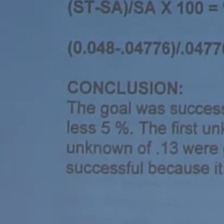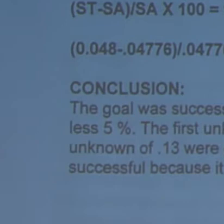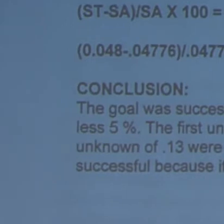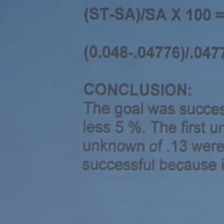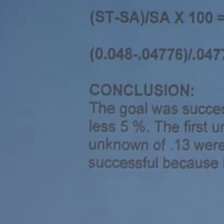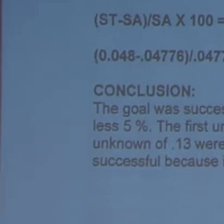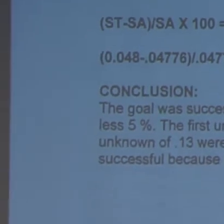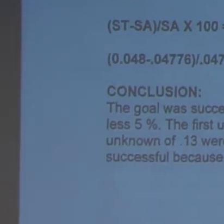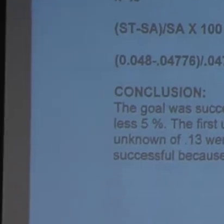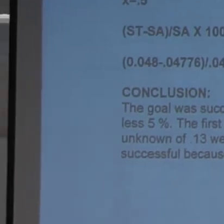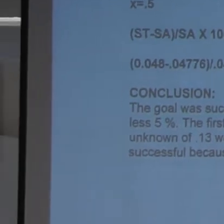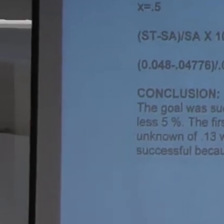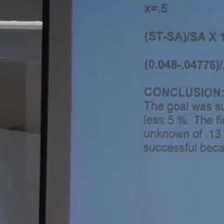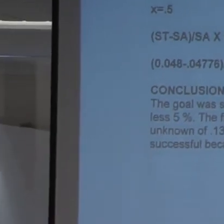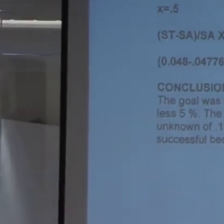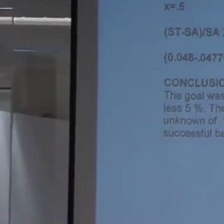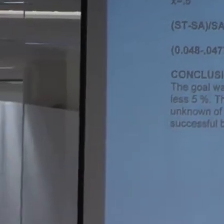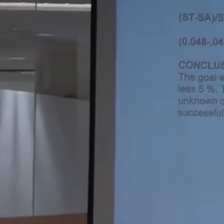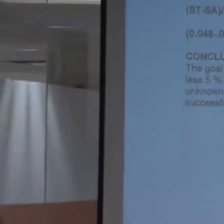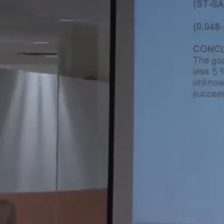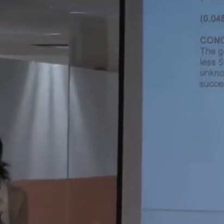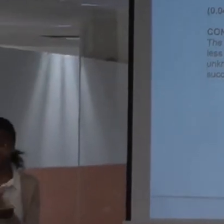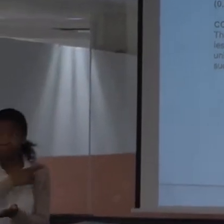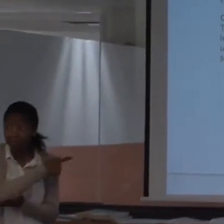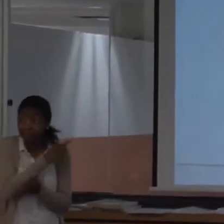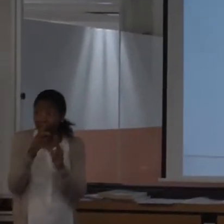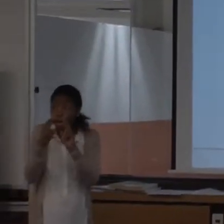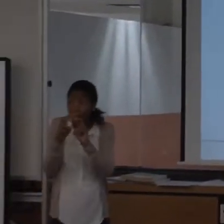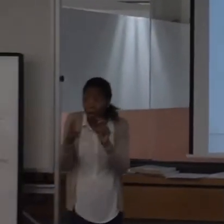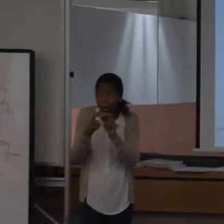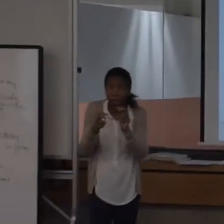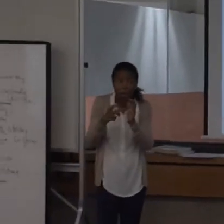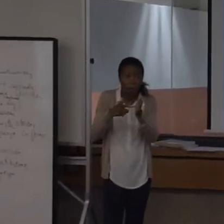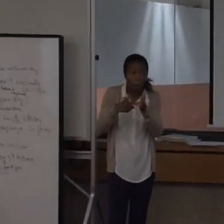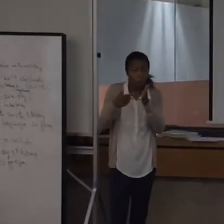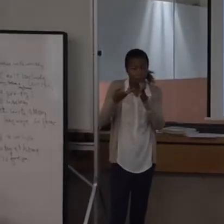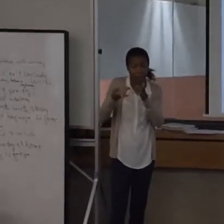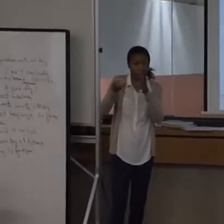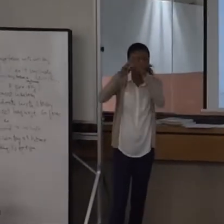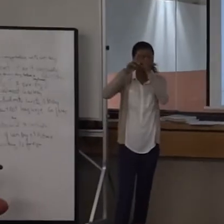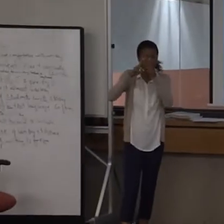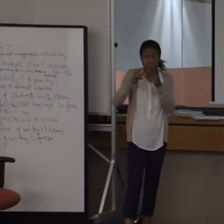So you can see that the analytical requirements increased as well as her ability to explain